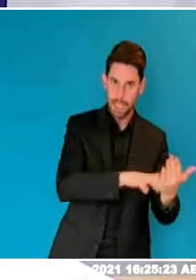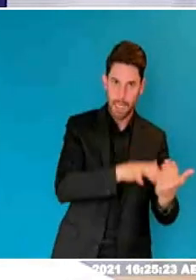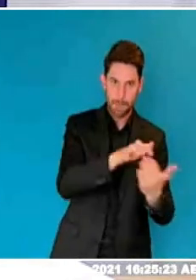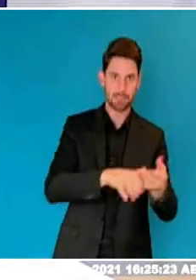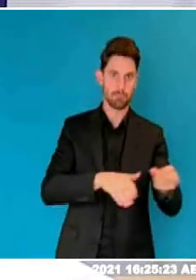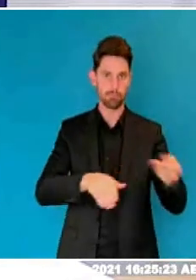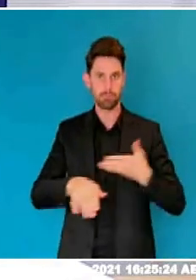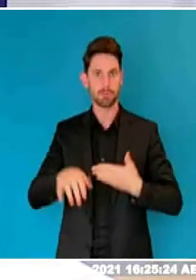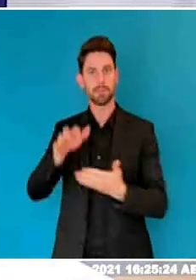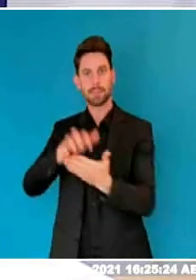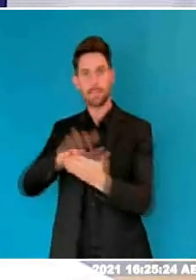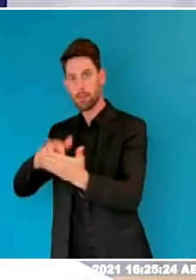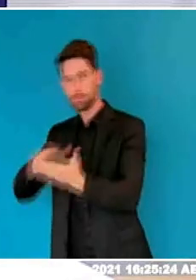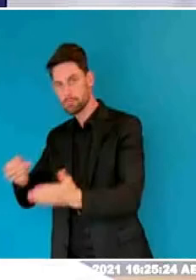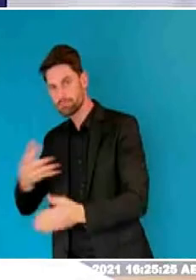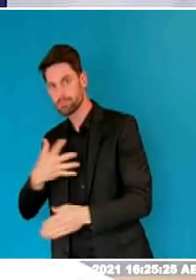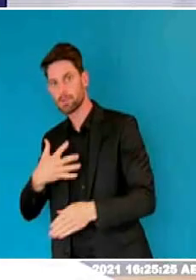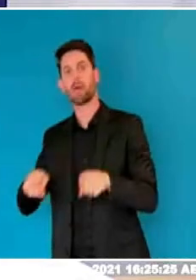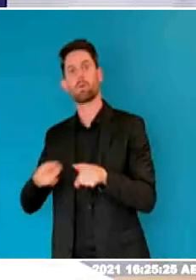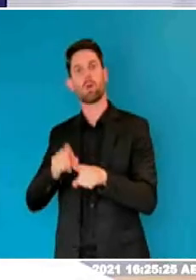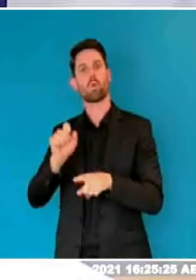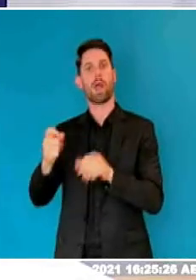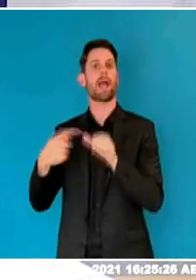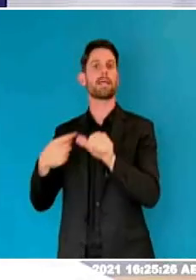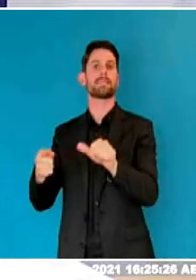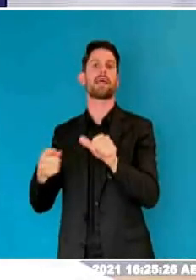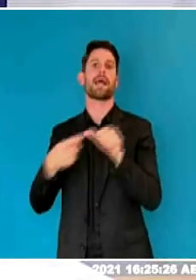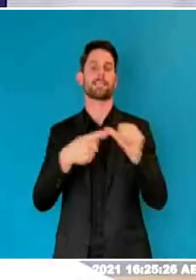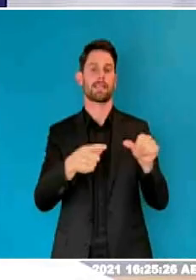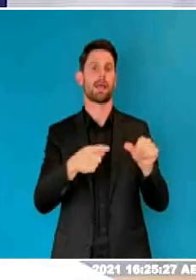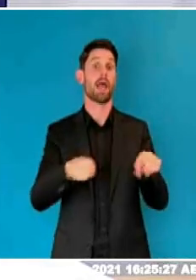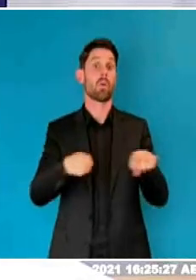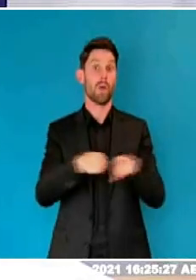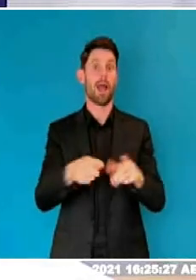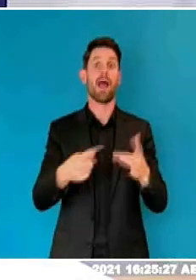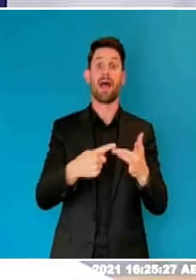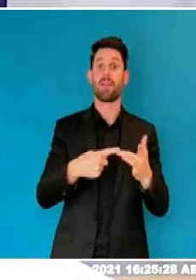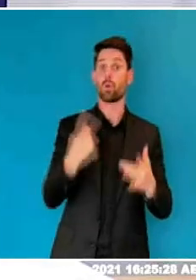today. As with all the other witnesses who have appeared this week, we very much